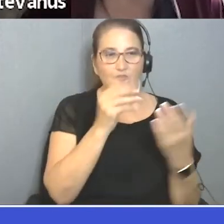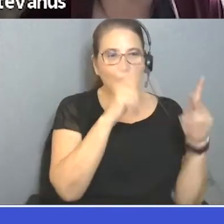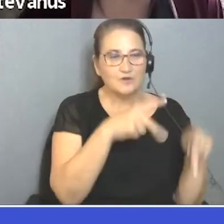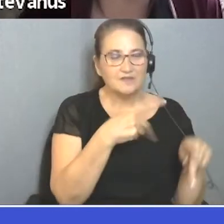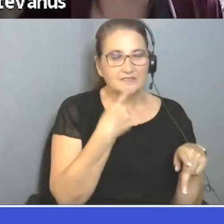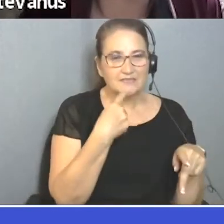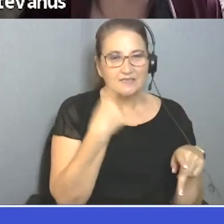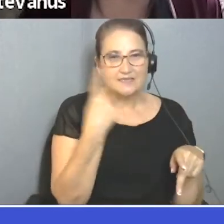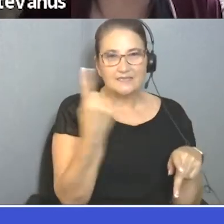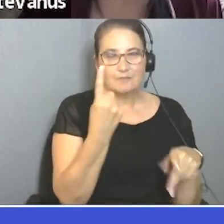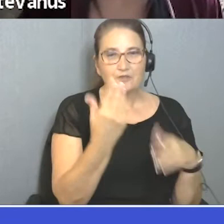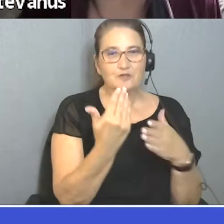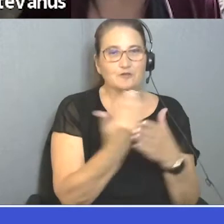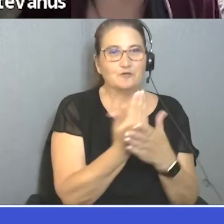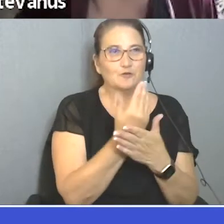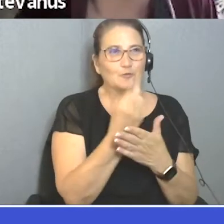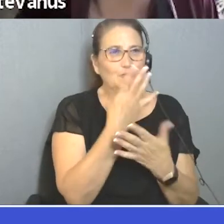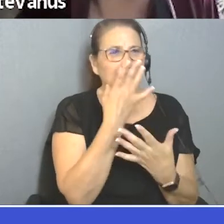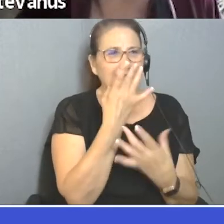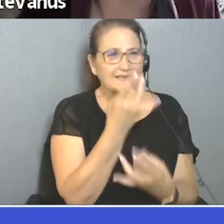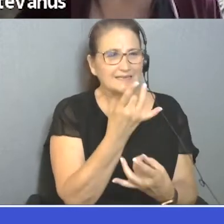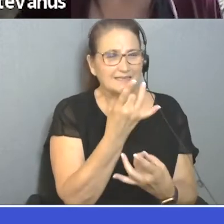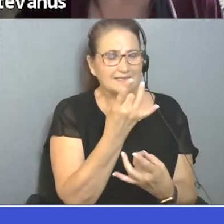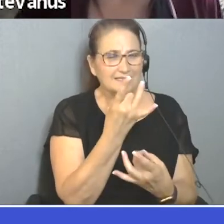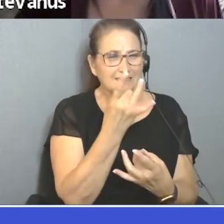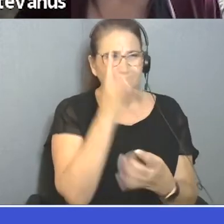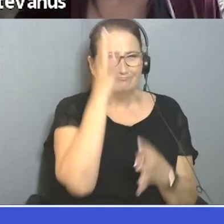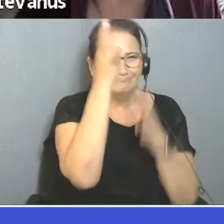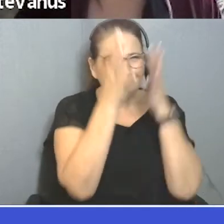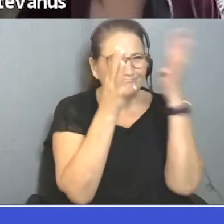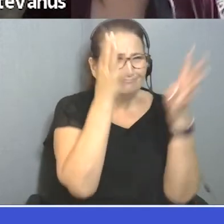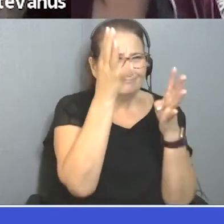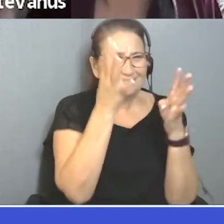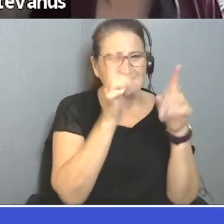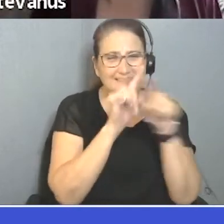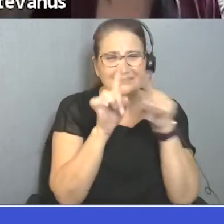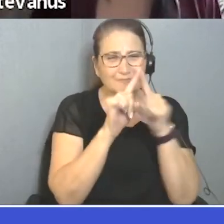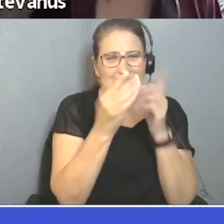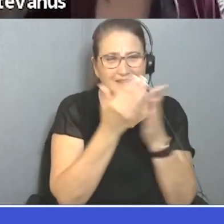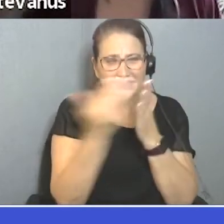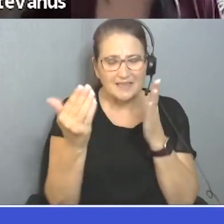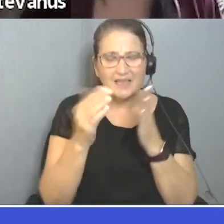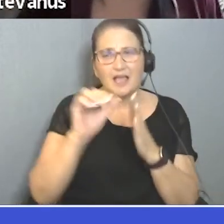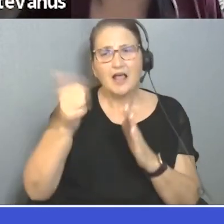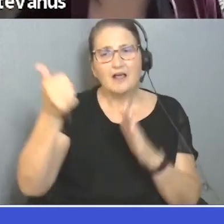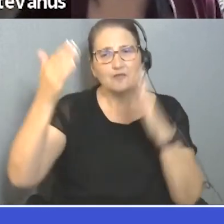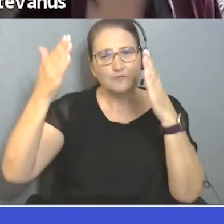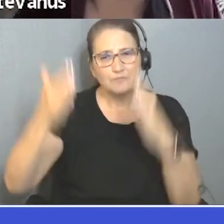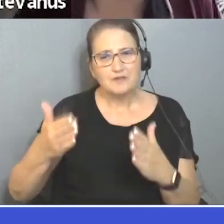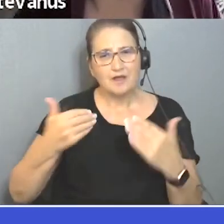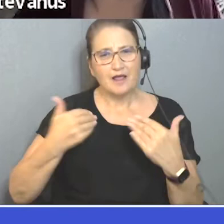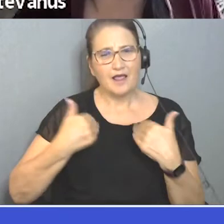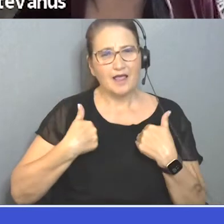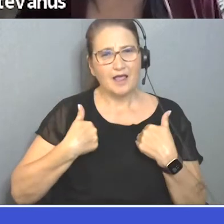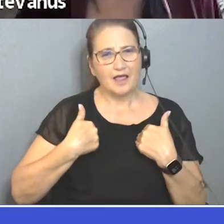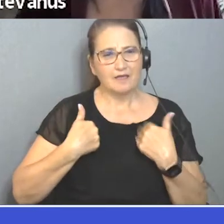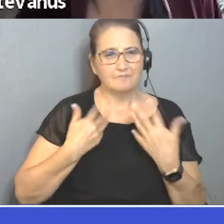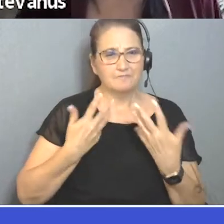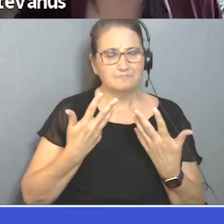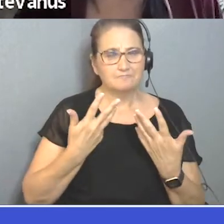someone say something new or interesting, creating beautiful things, but then other people had some practical examples